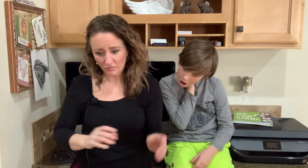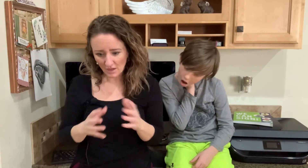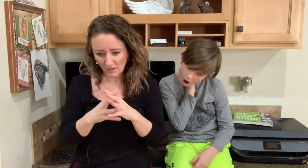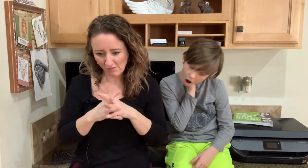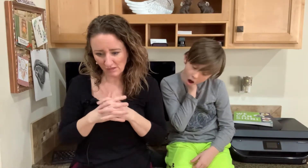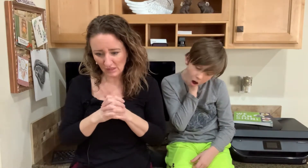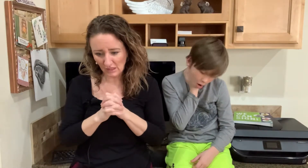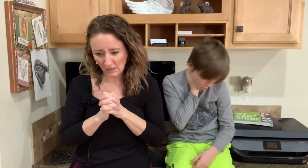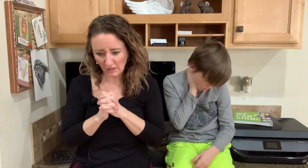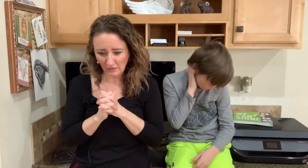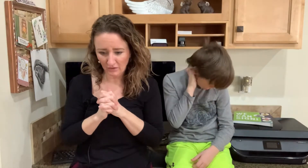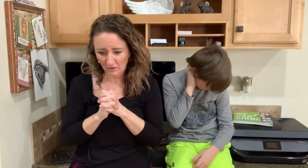let's see,